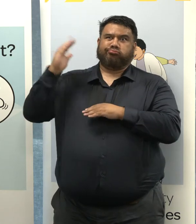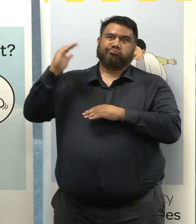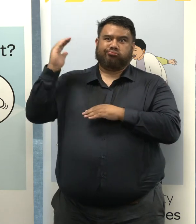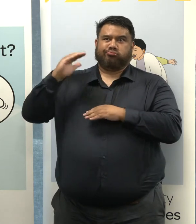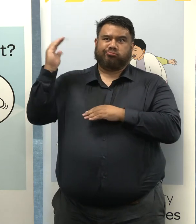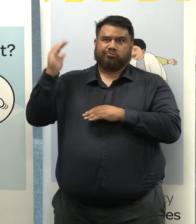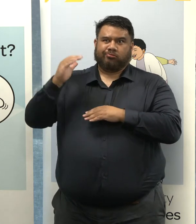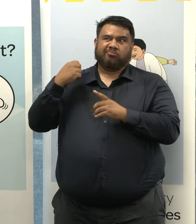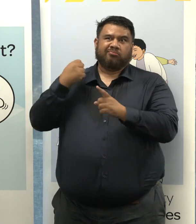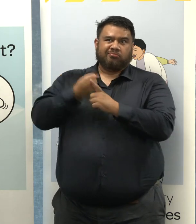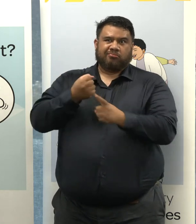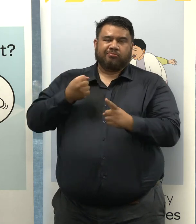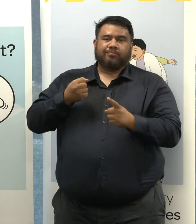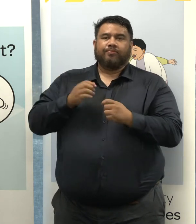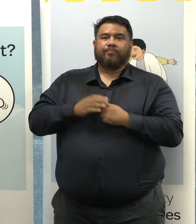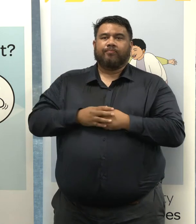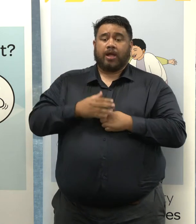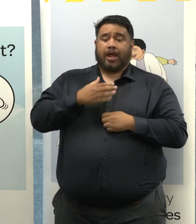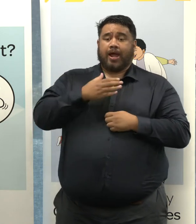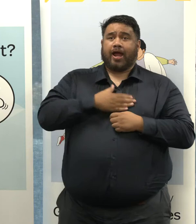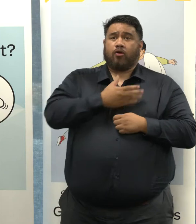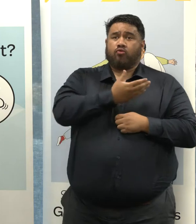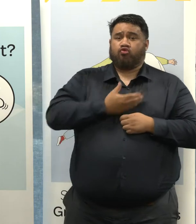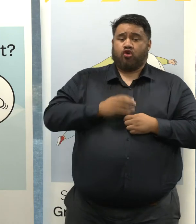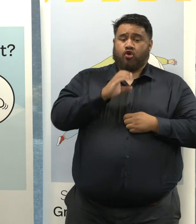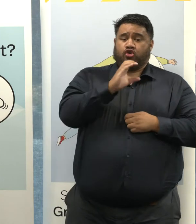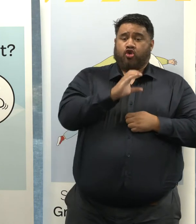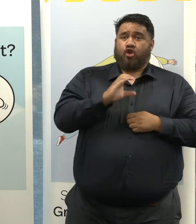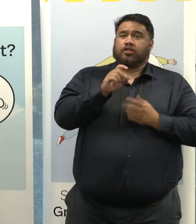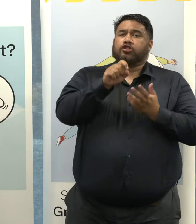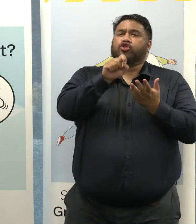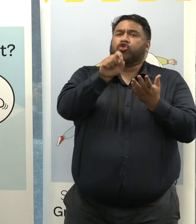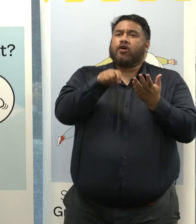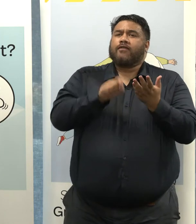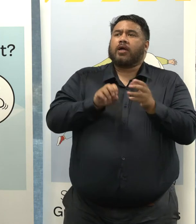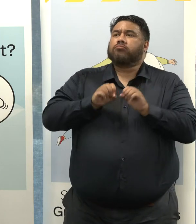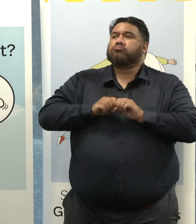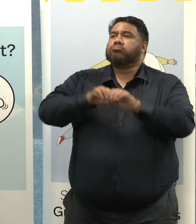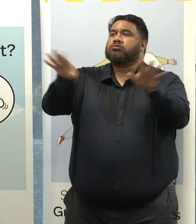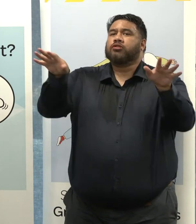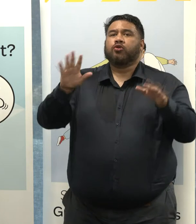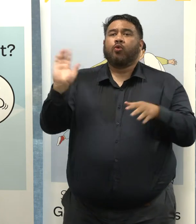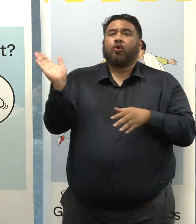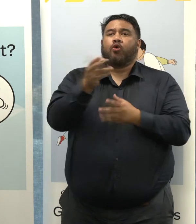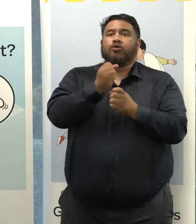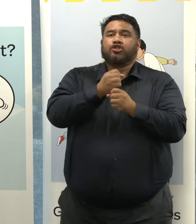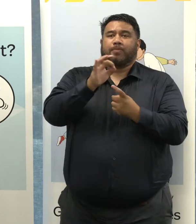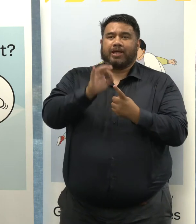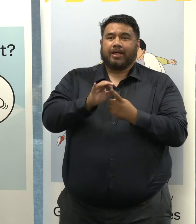In general practice and across New Zealand primary care you can imagine there has been a massive change in the volume of